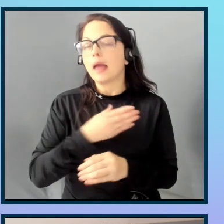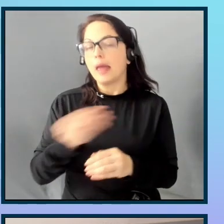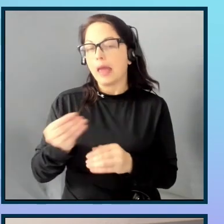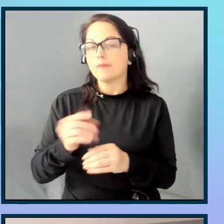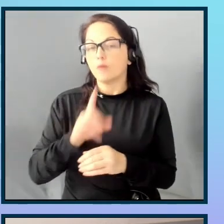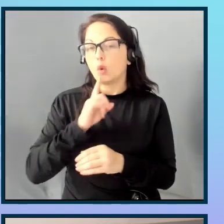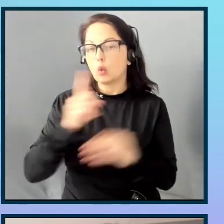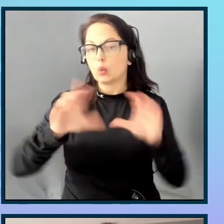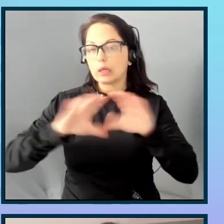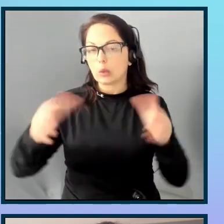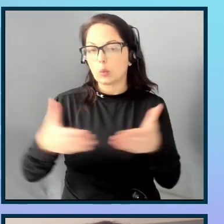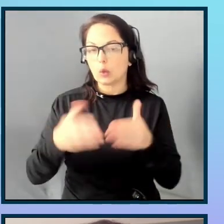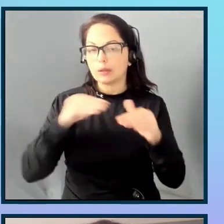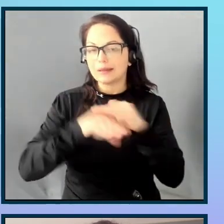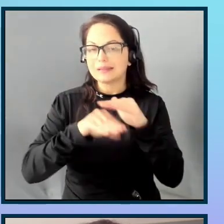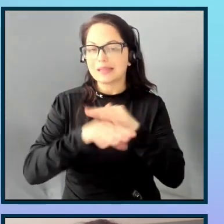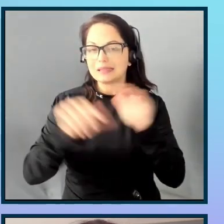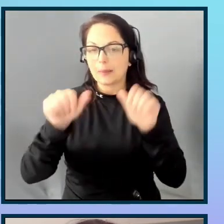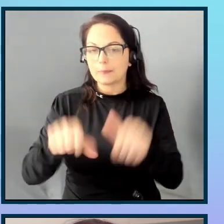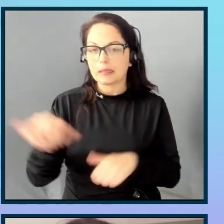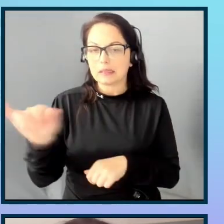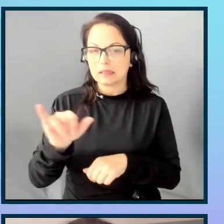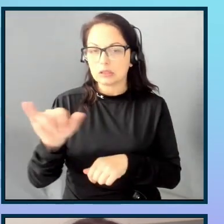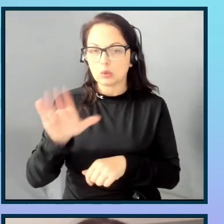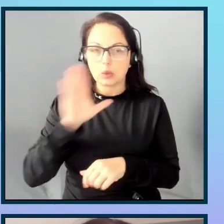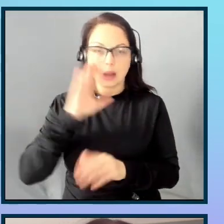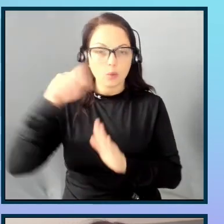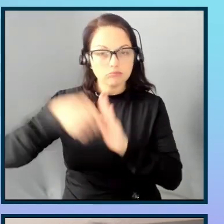And I'm going to little bit more detail in a sec.